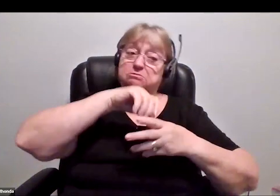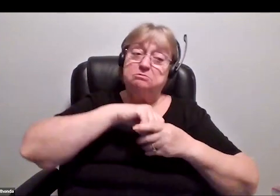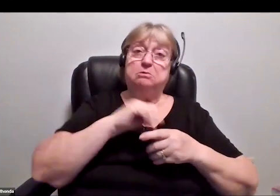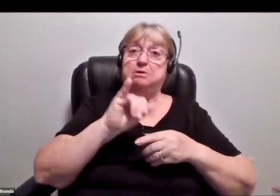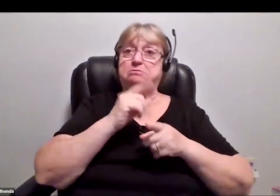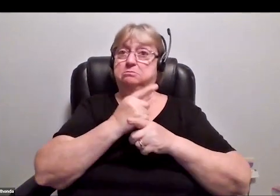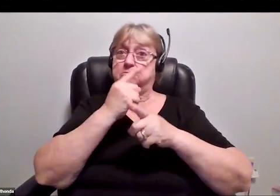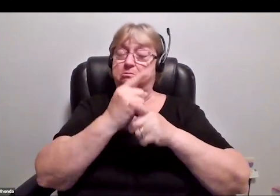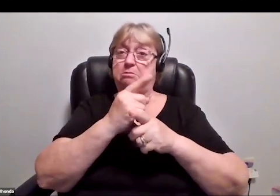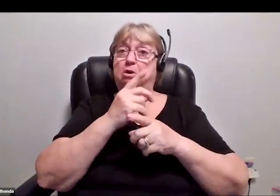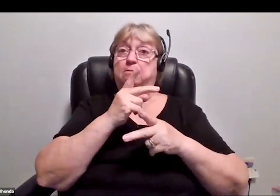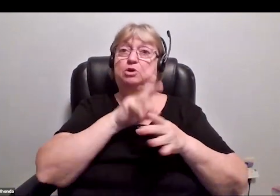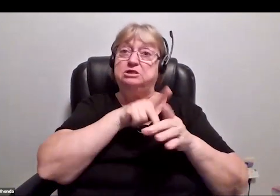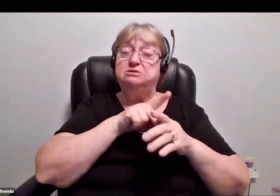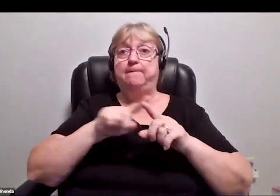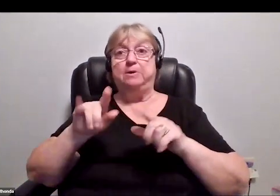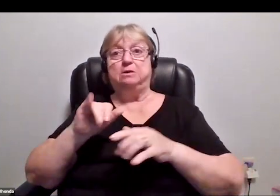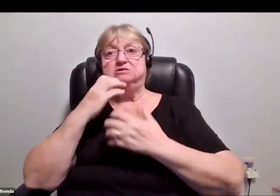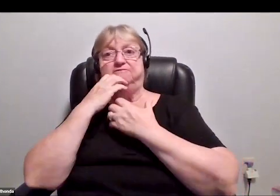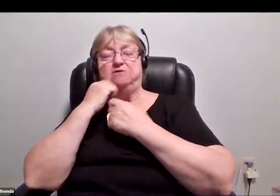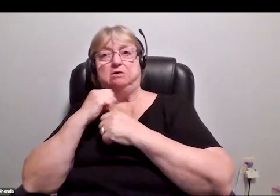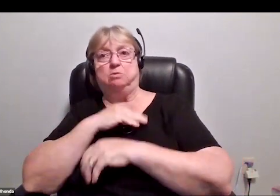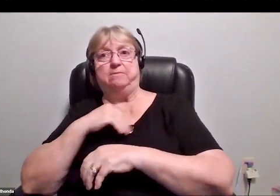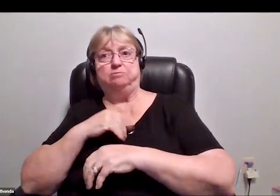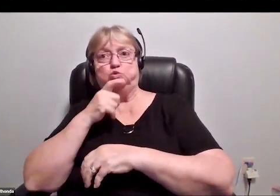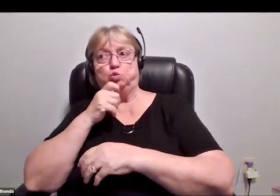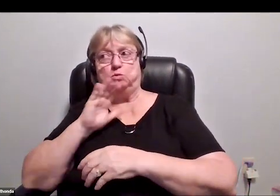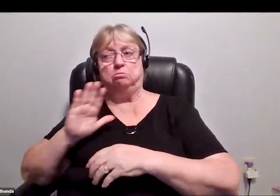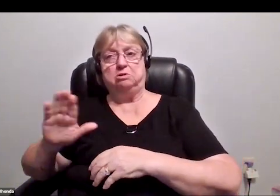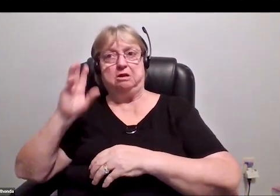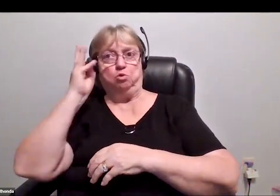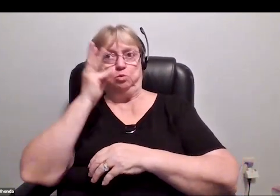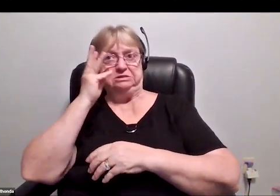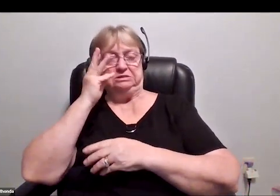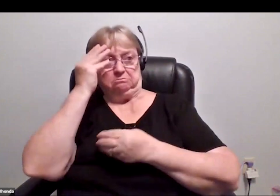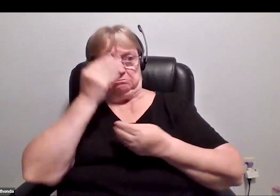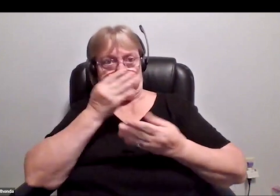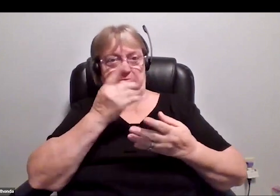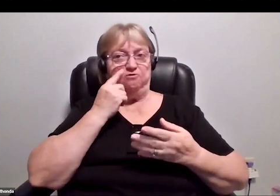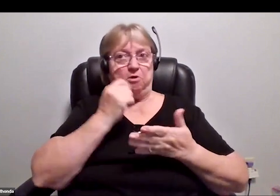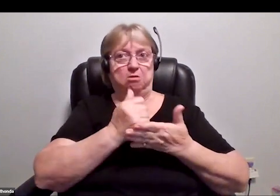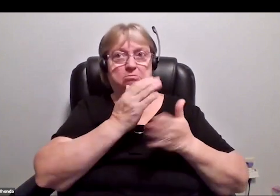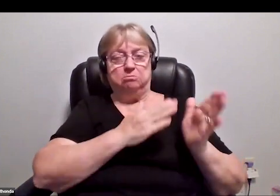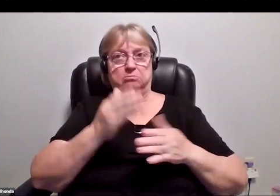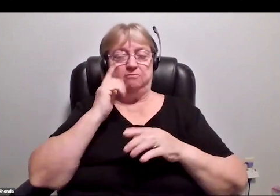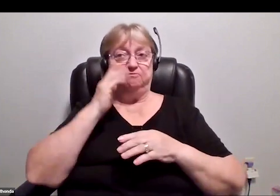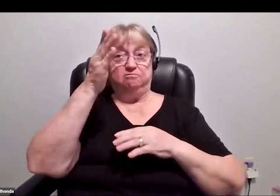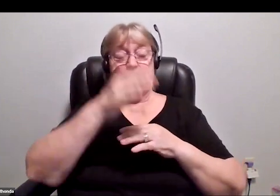but as valued members who have wisdom to offer in terms of planning for the future. I really love this quote from Harriet McBryde